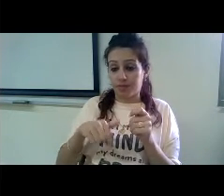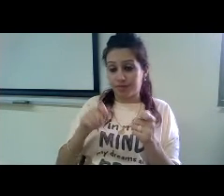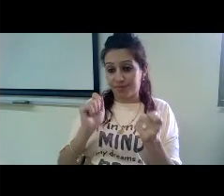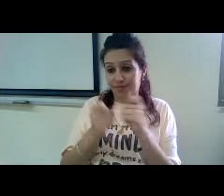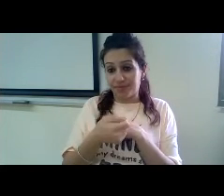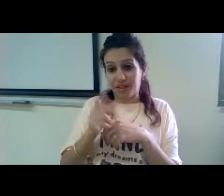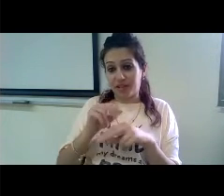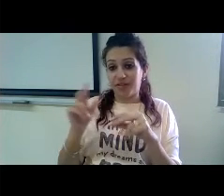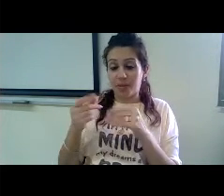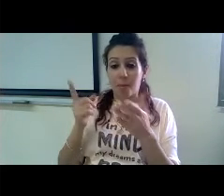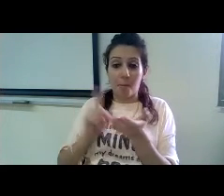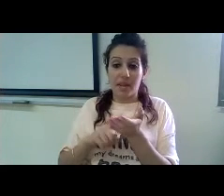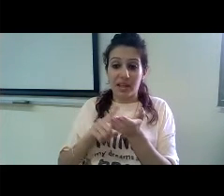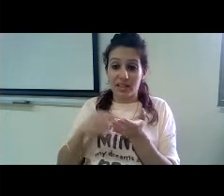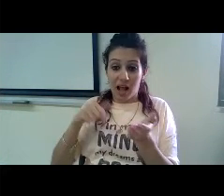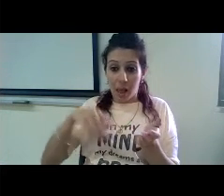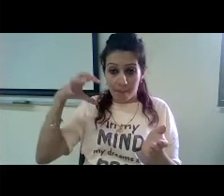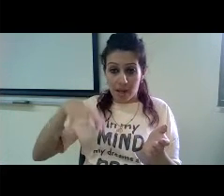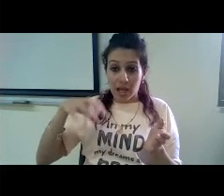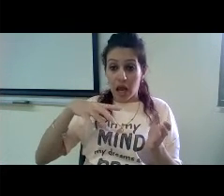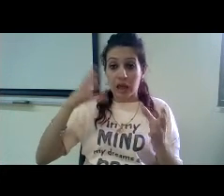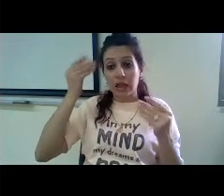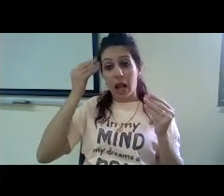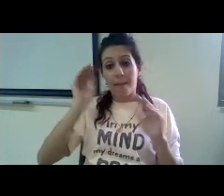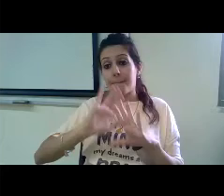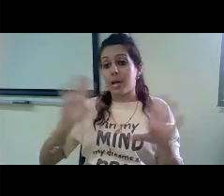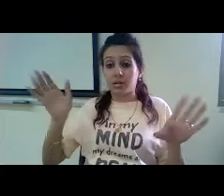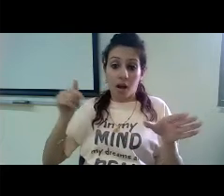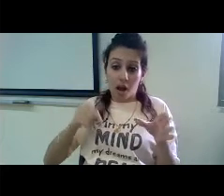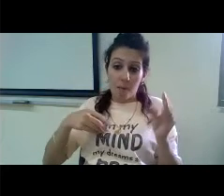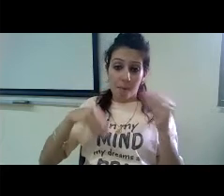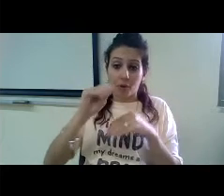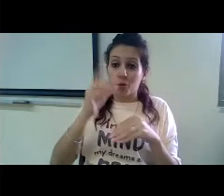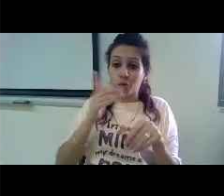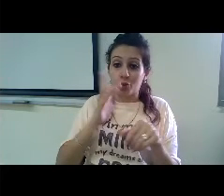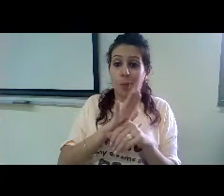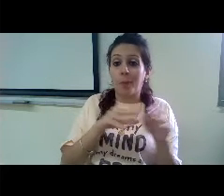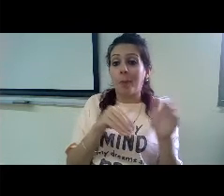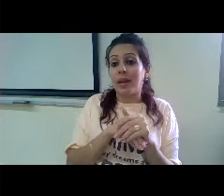and I really wanted to make the point that what we had in the past few months,